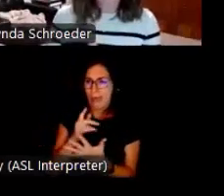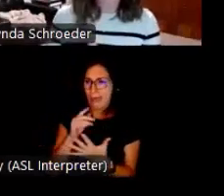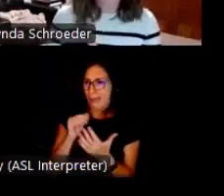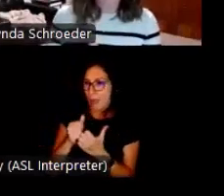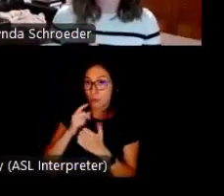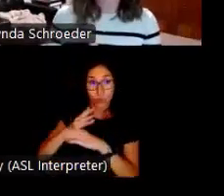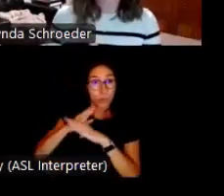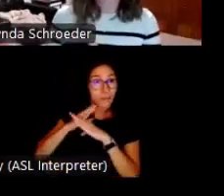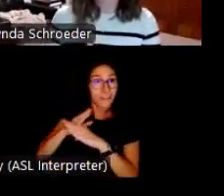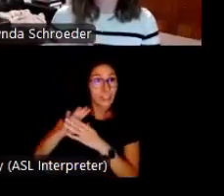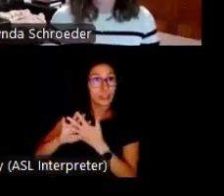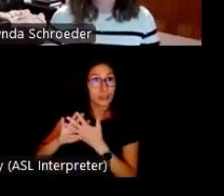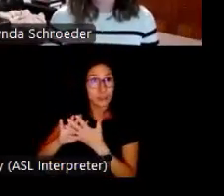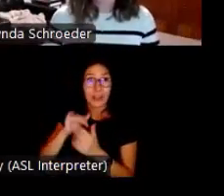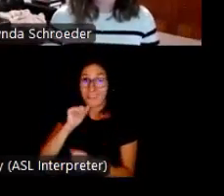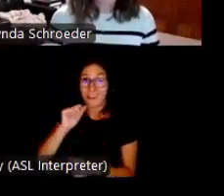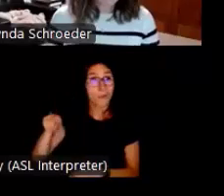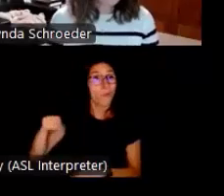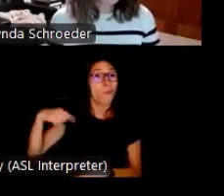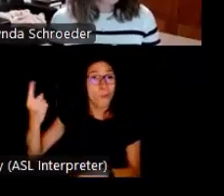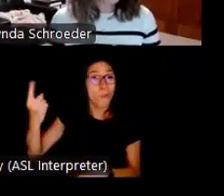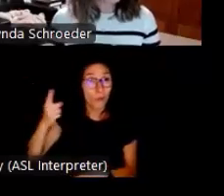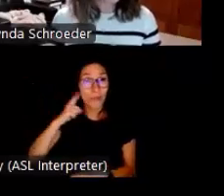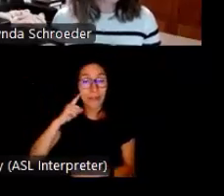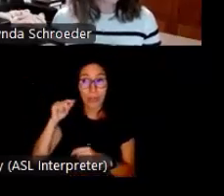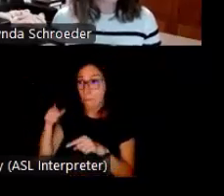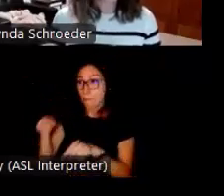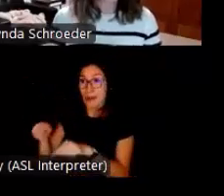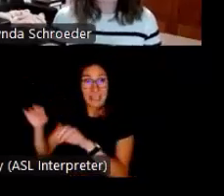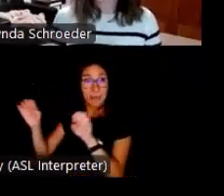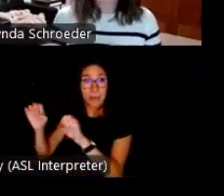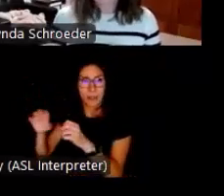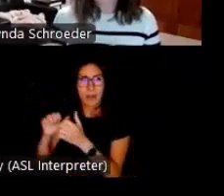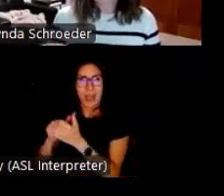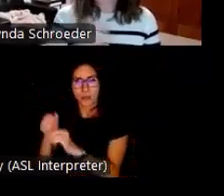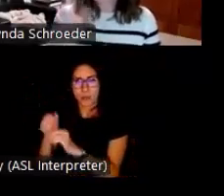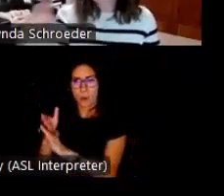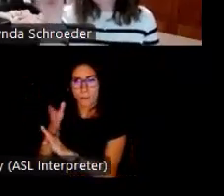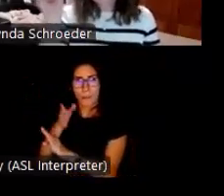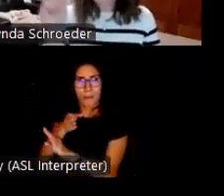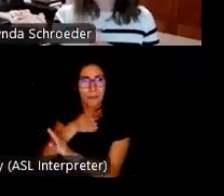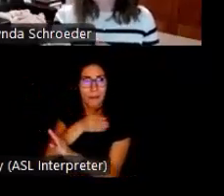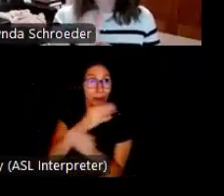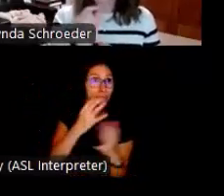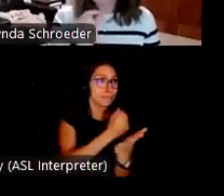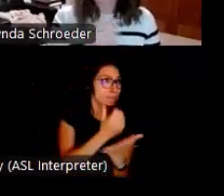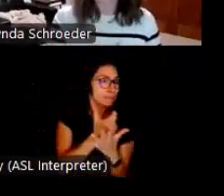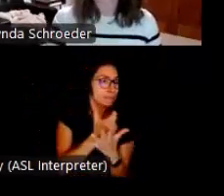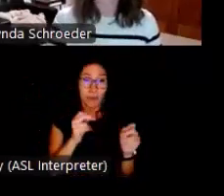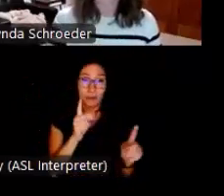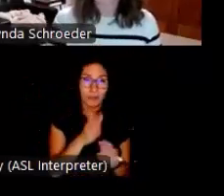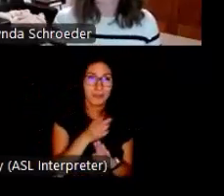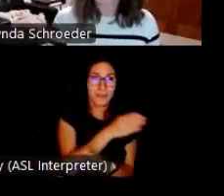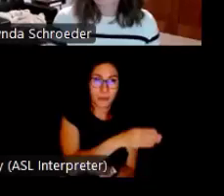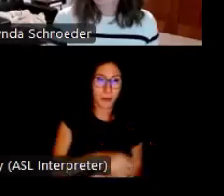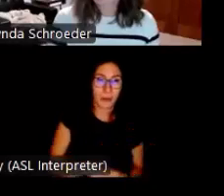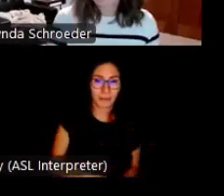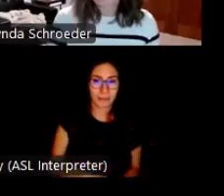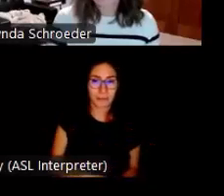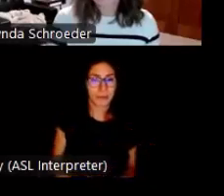department. We also created unique fact sheets that pulled out data points that were important to each audience.